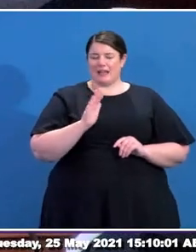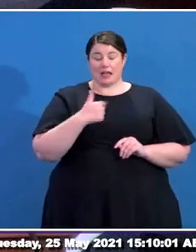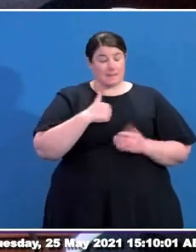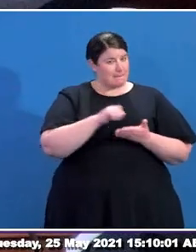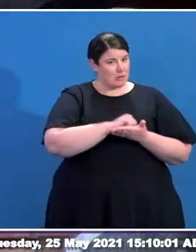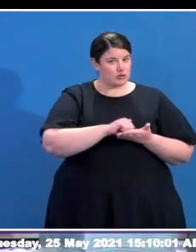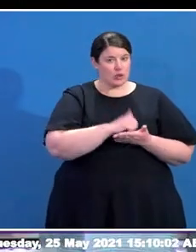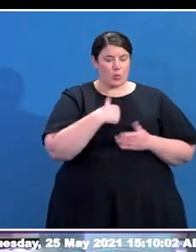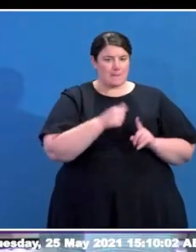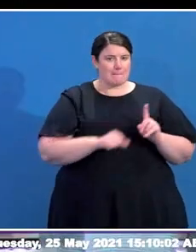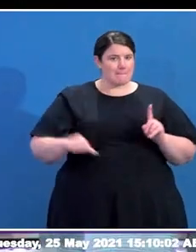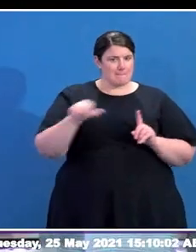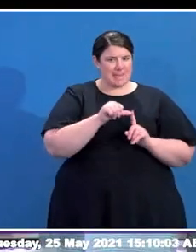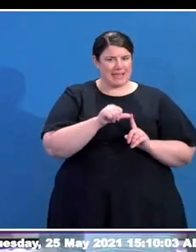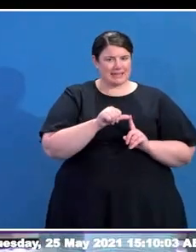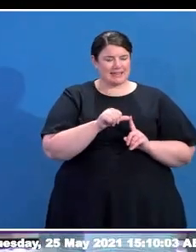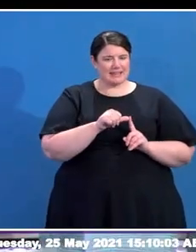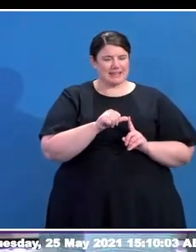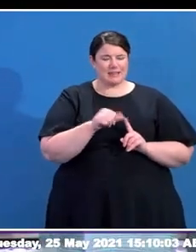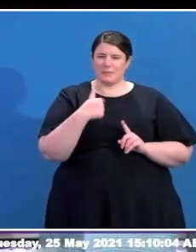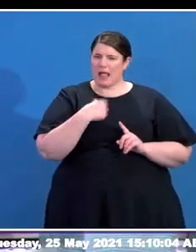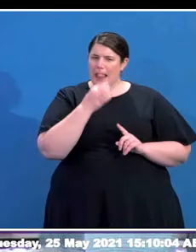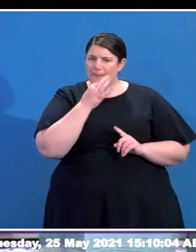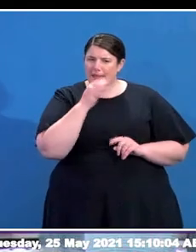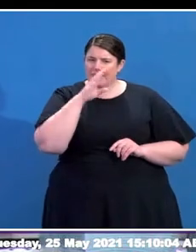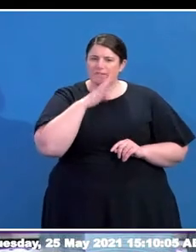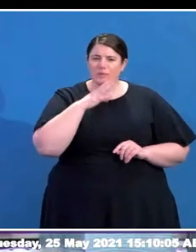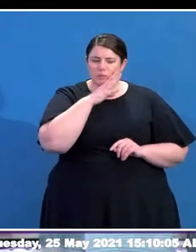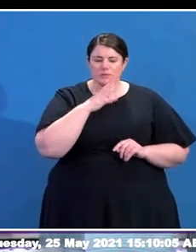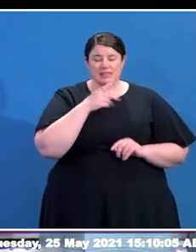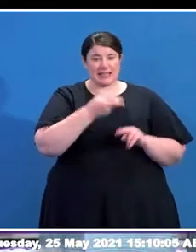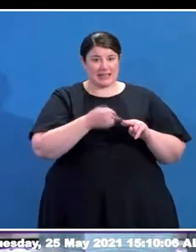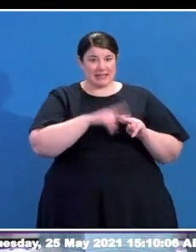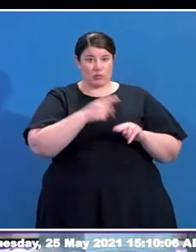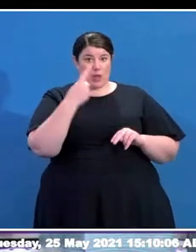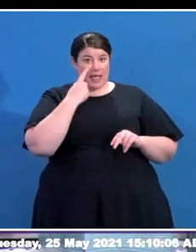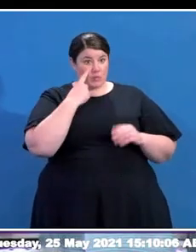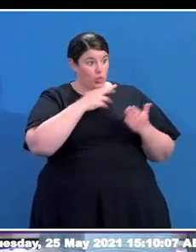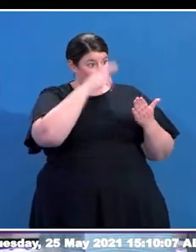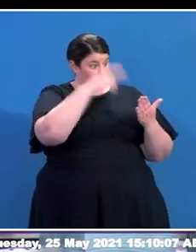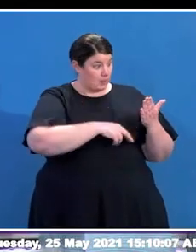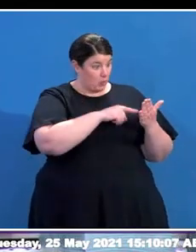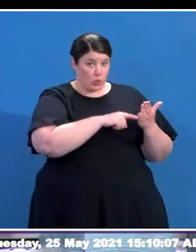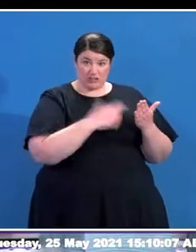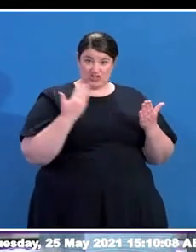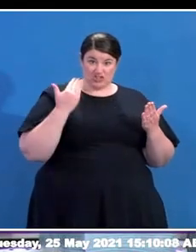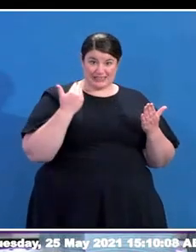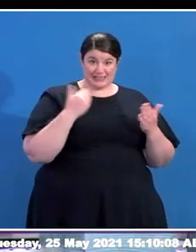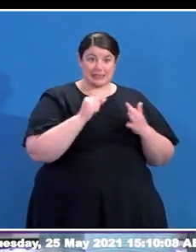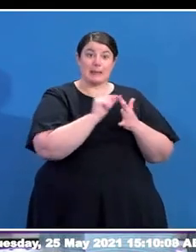go back to something because I don't quite understand it. If you go back to the report we have just been looking at, page 5, you have